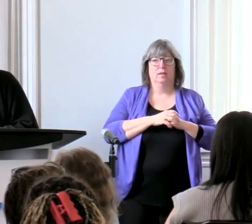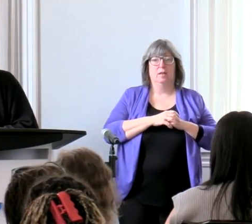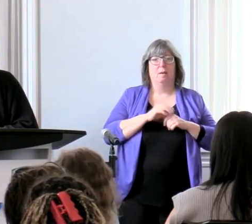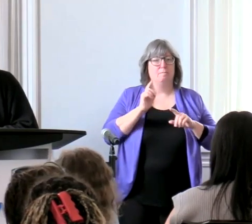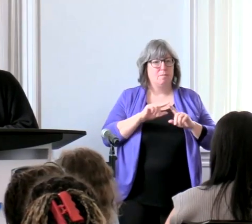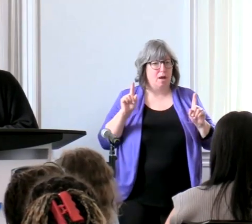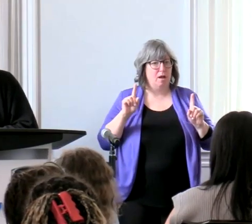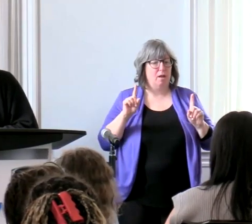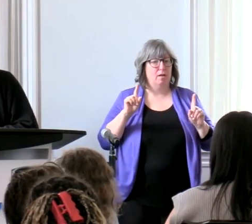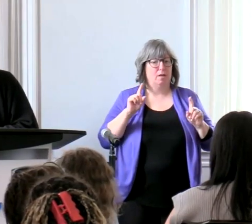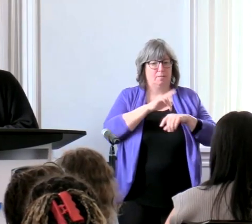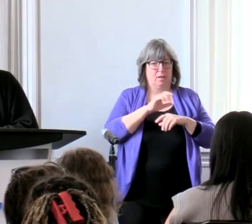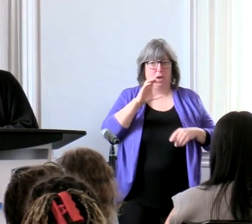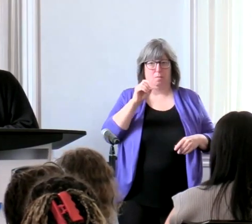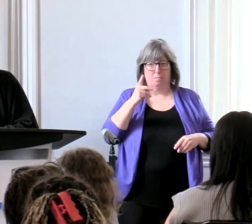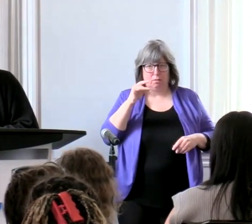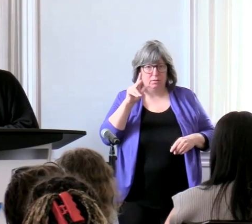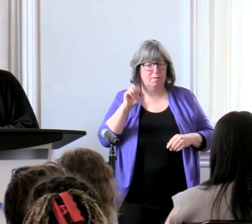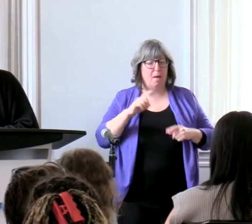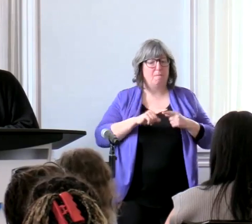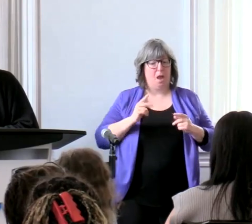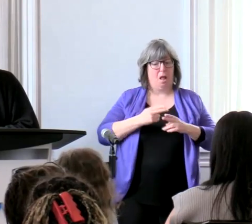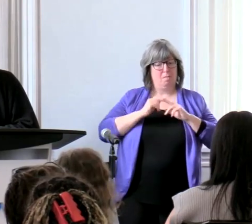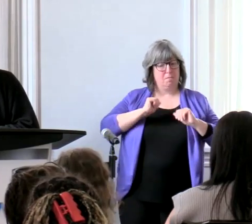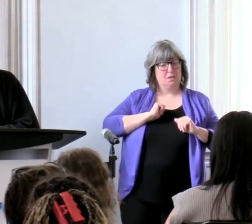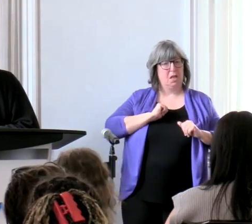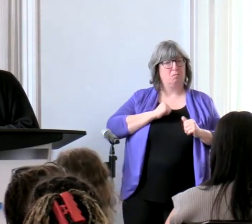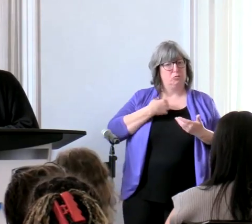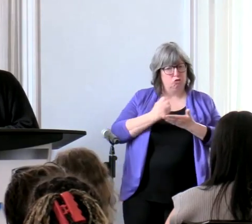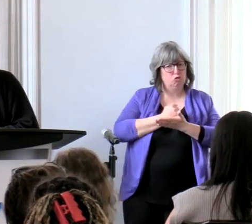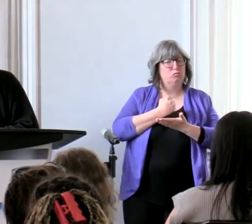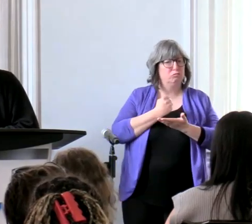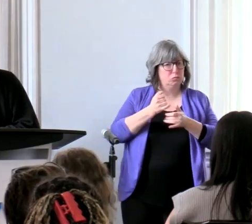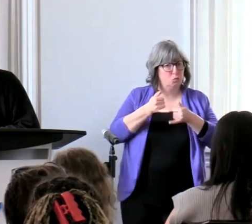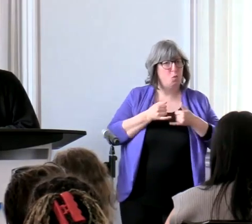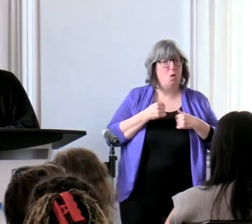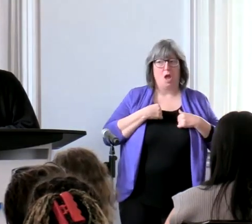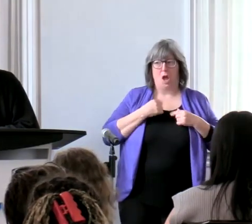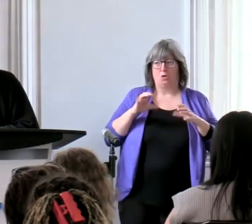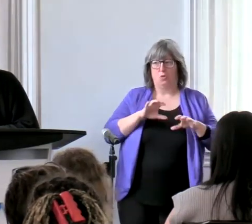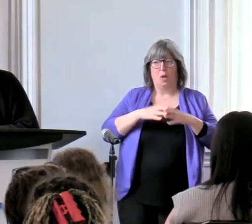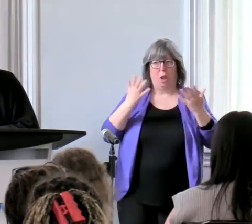You know, I consider myself deserving, and I do a lot to contribute.